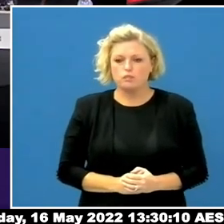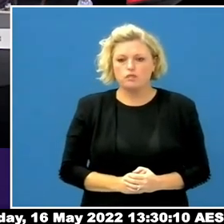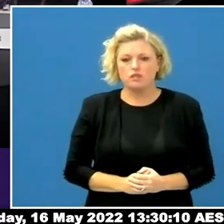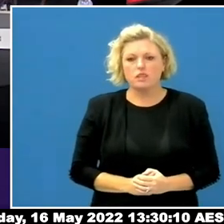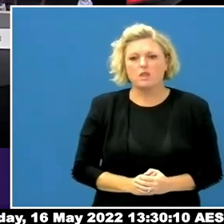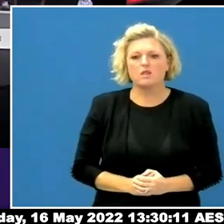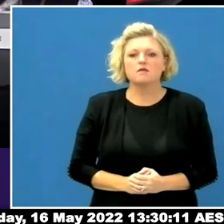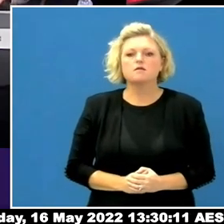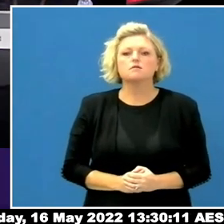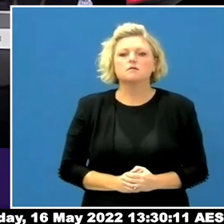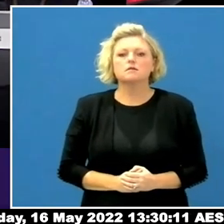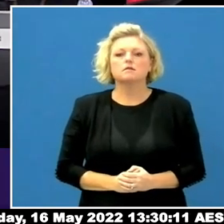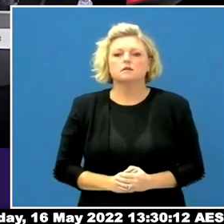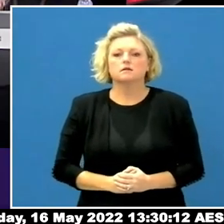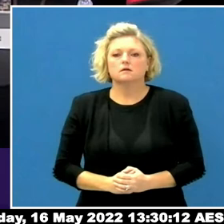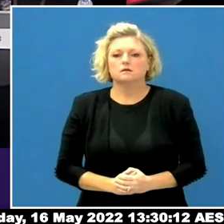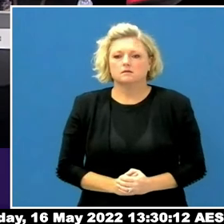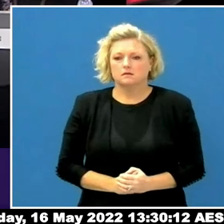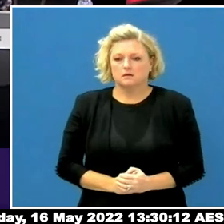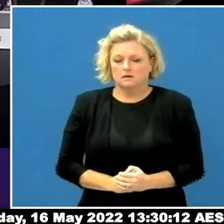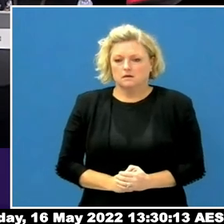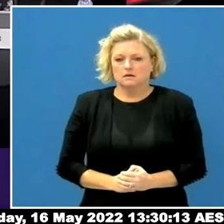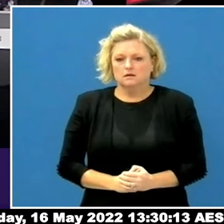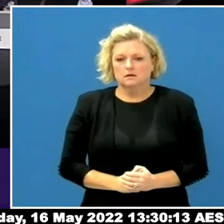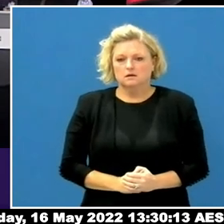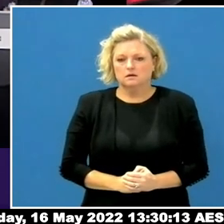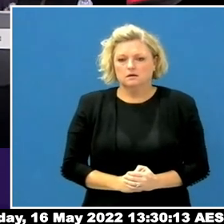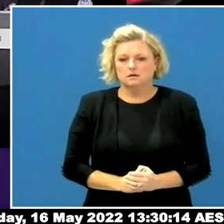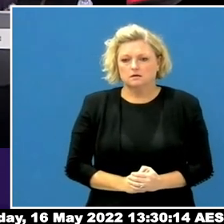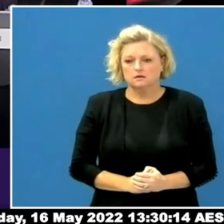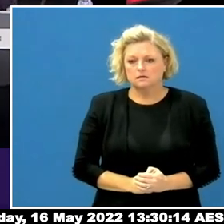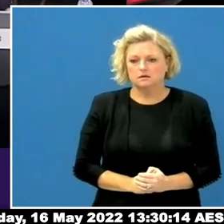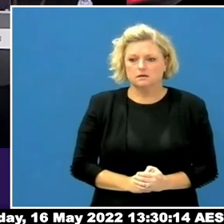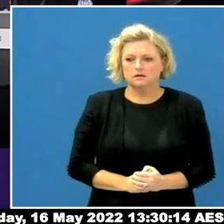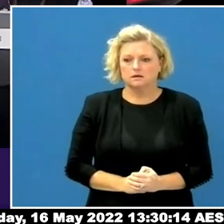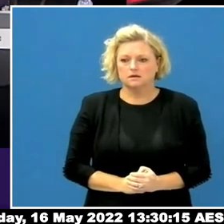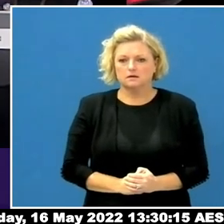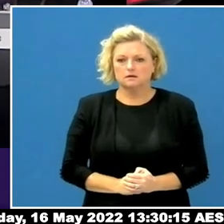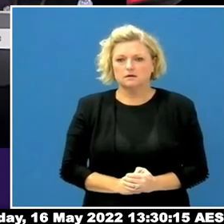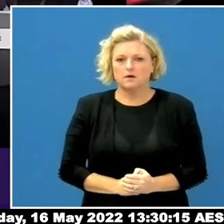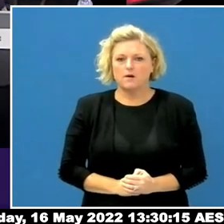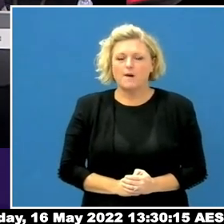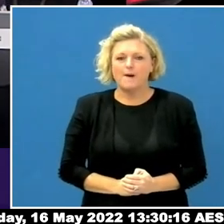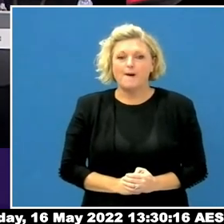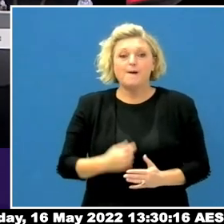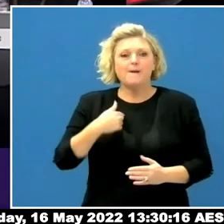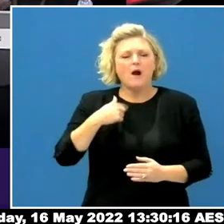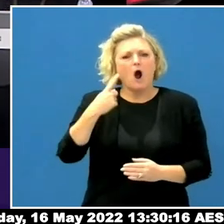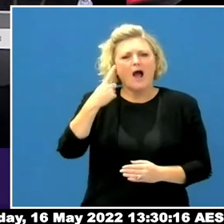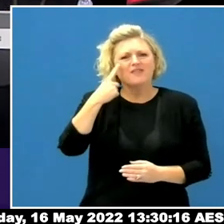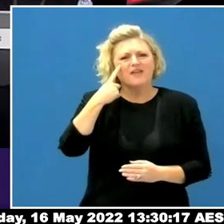given us. I think you have indicated that you wish to take the affirmation, and I'll